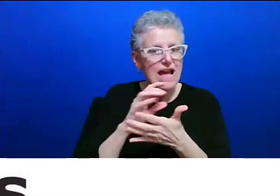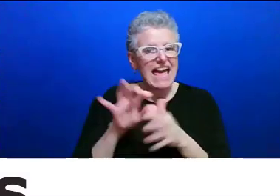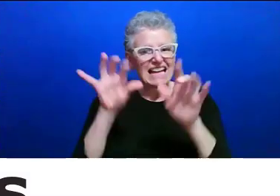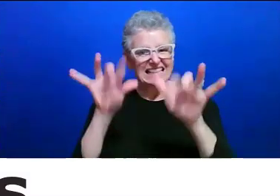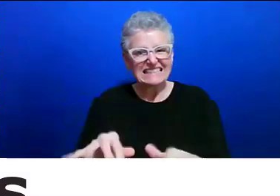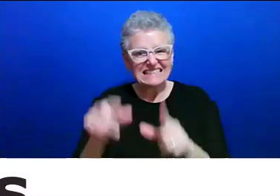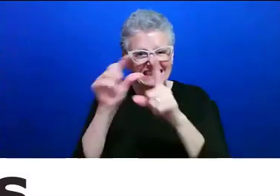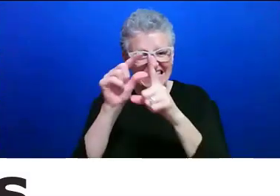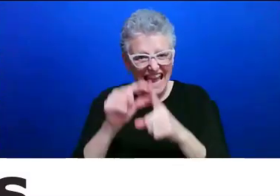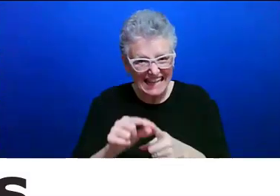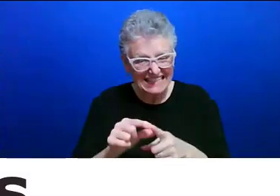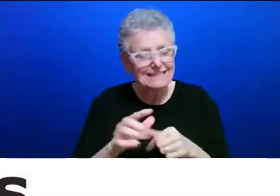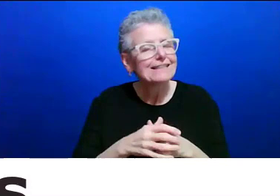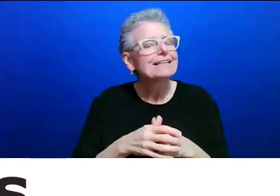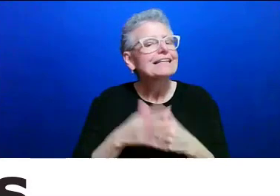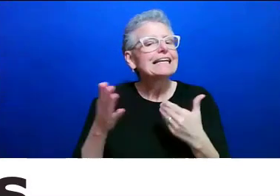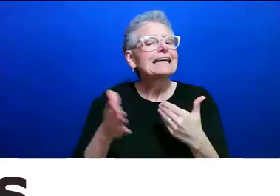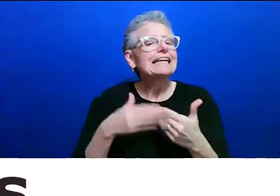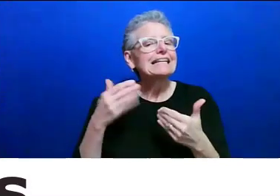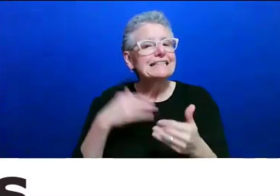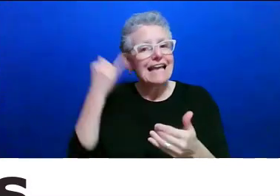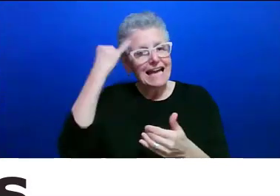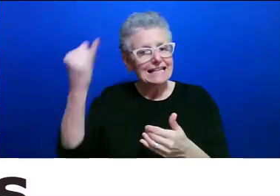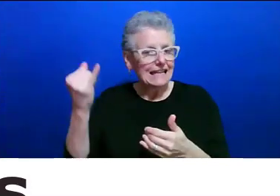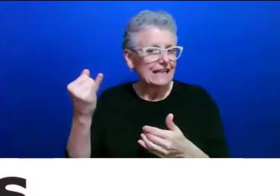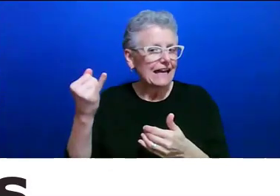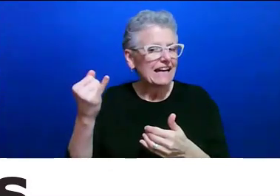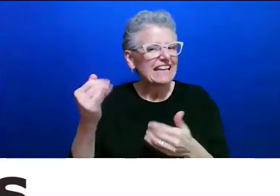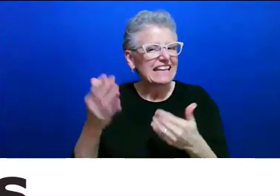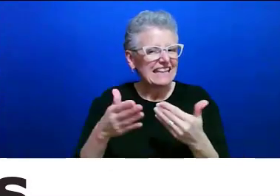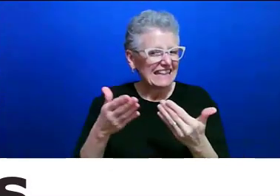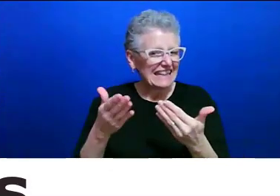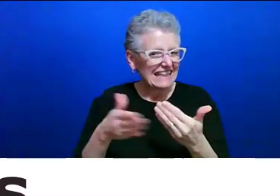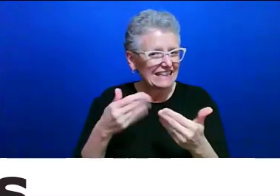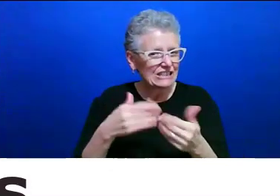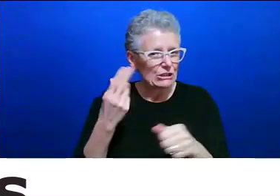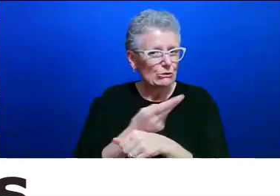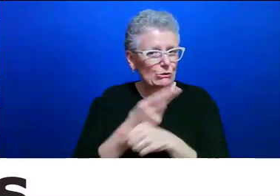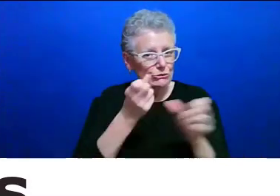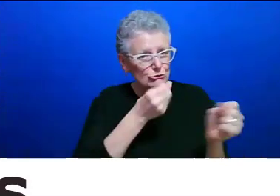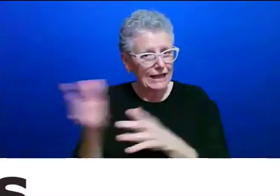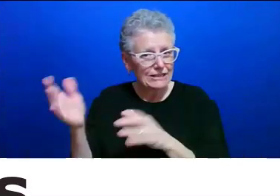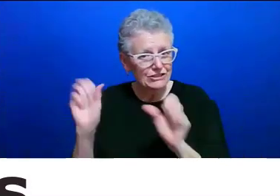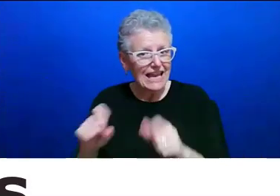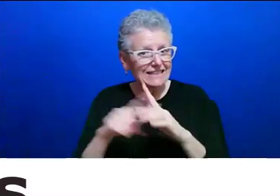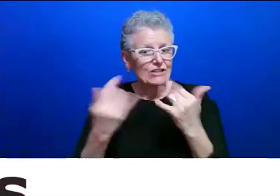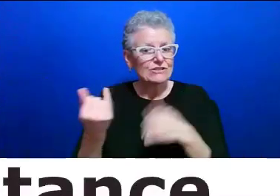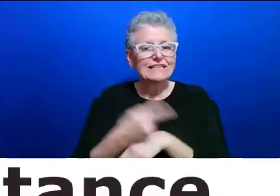of easy to implement strategies that can get you started today. I'm going to say thank you to my counterpart,